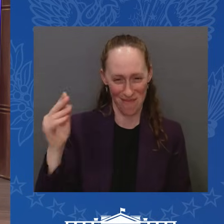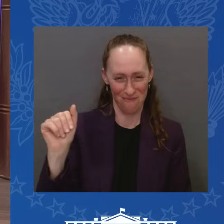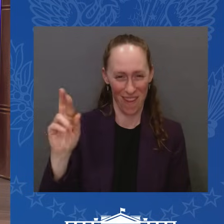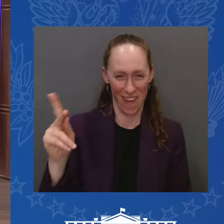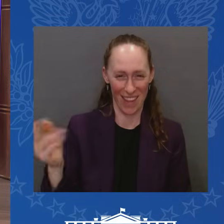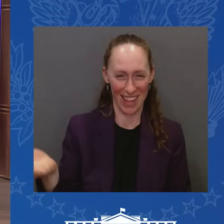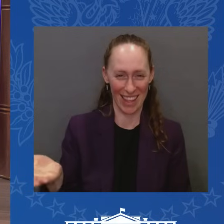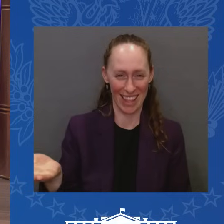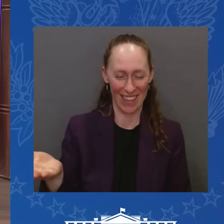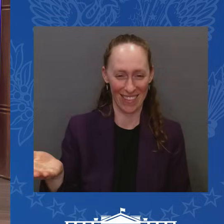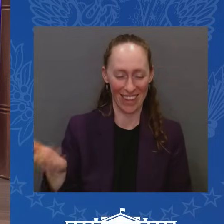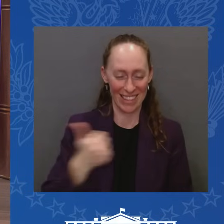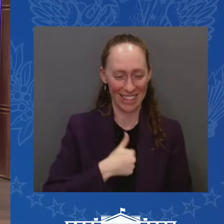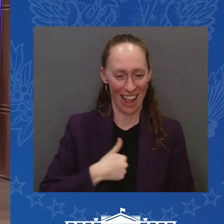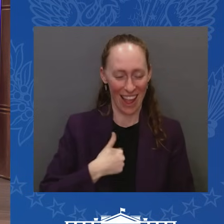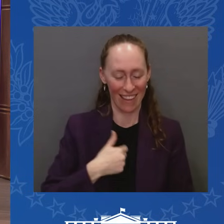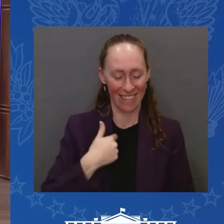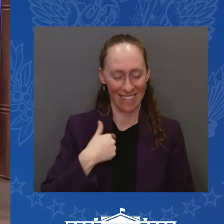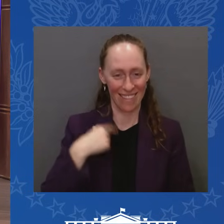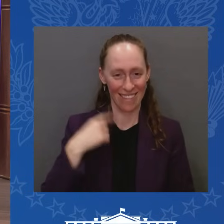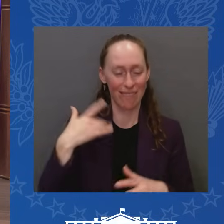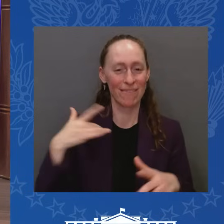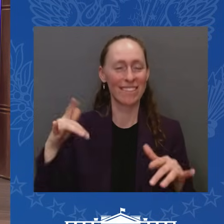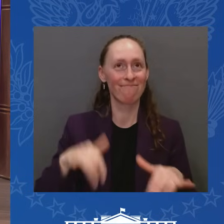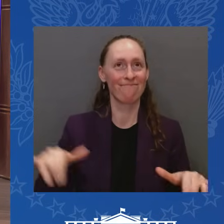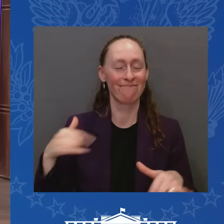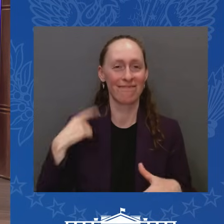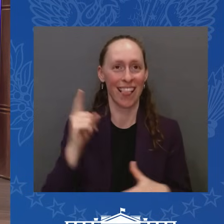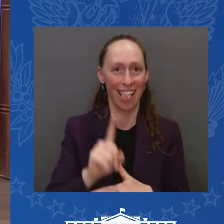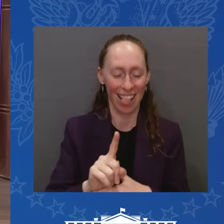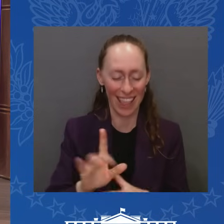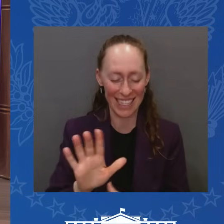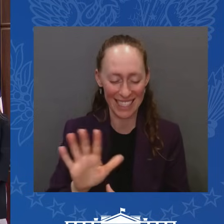Mr. Thomas: No problem. Good afternoon.